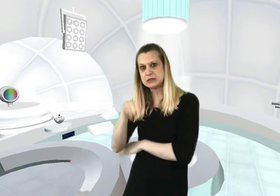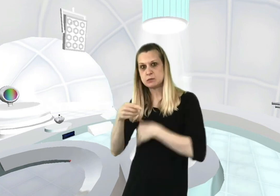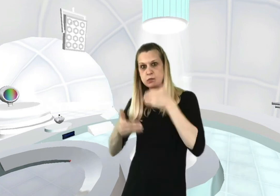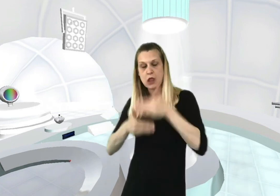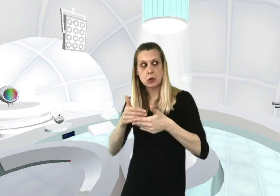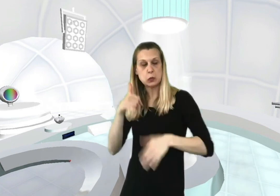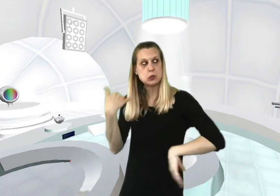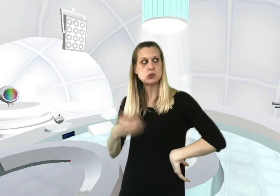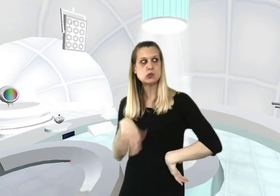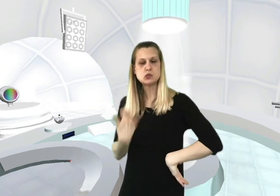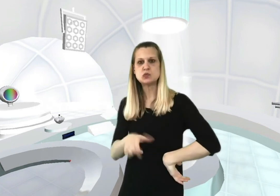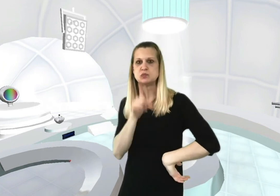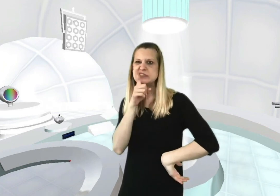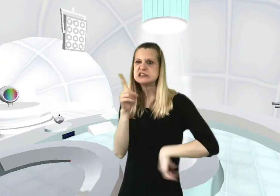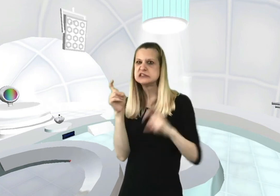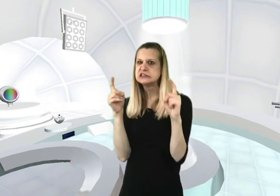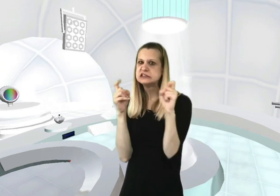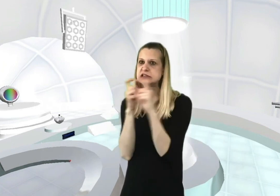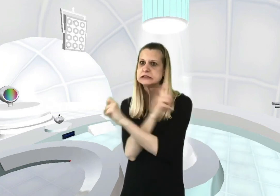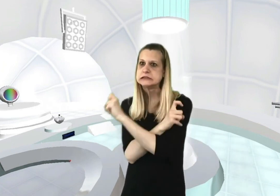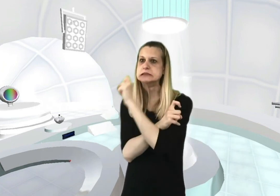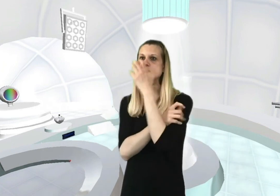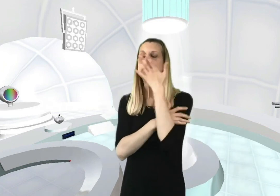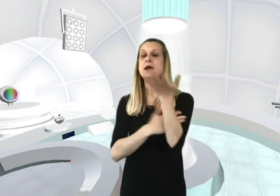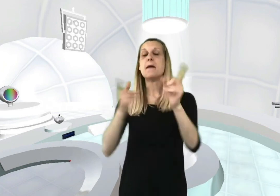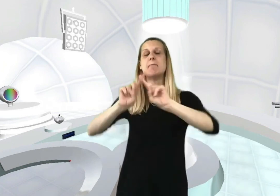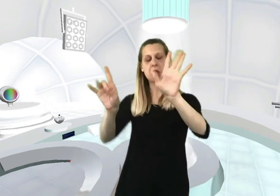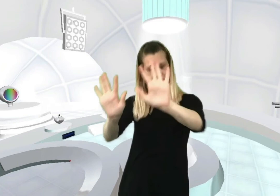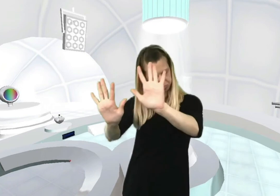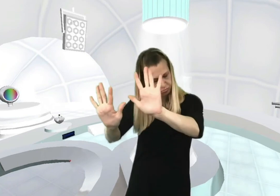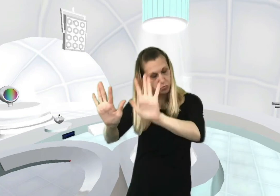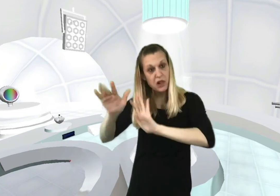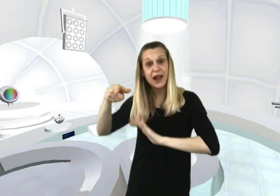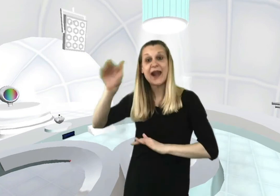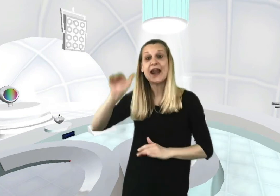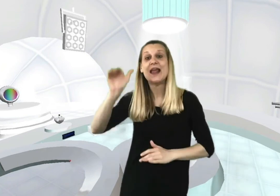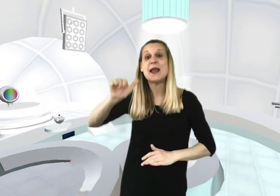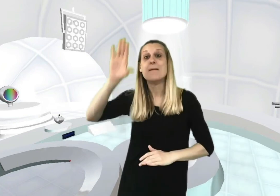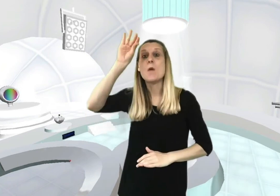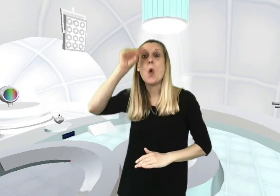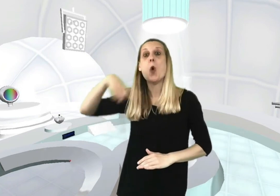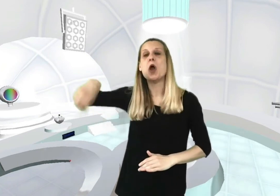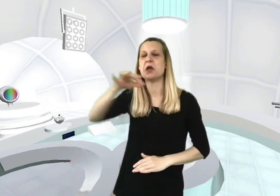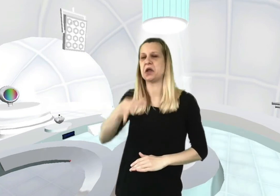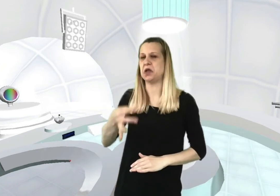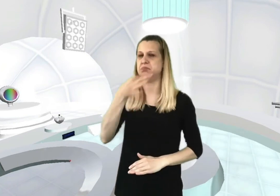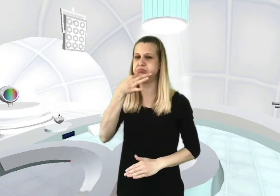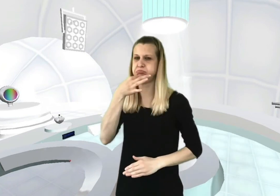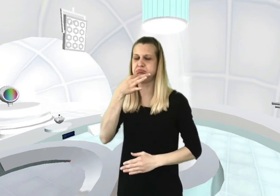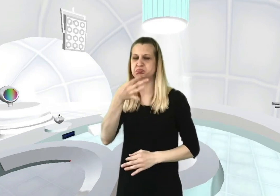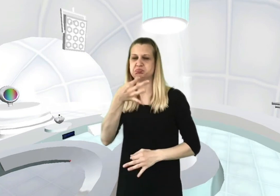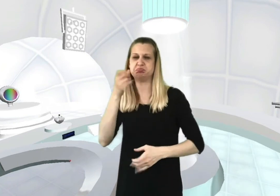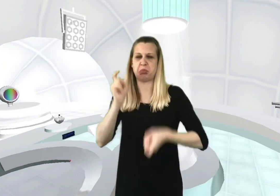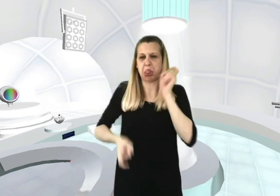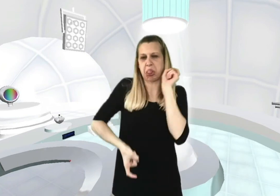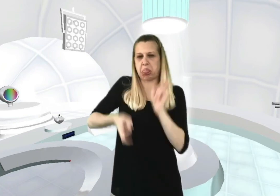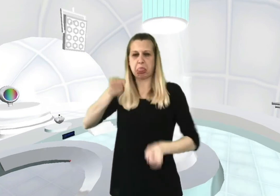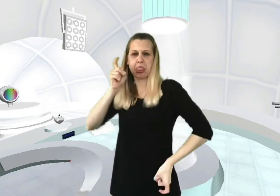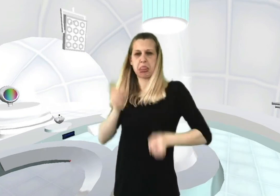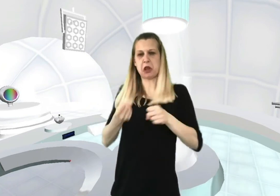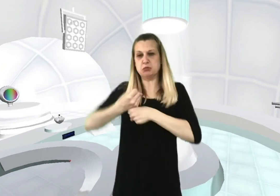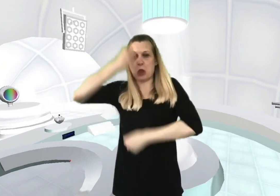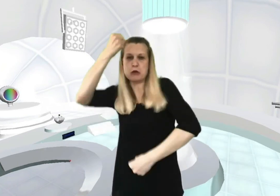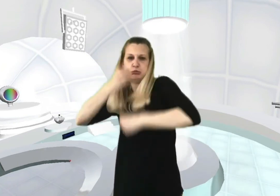"I must say that’s a wee bit tricky. But small boys are extremely springy and elastic.